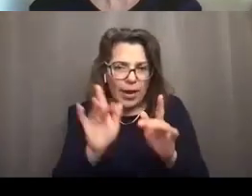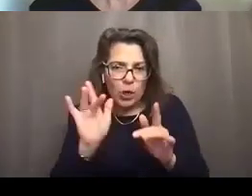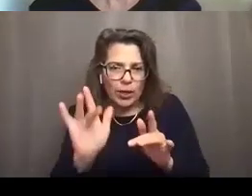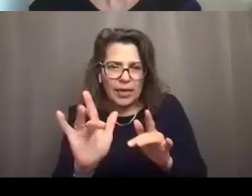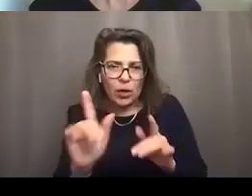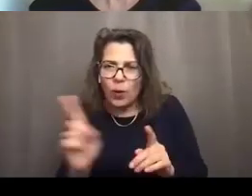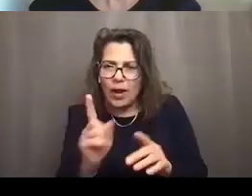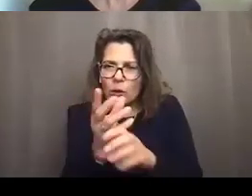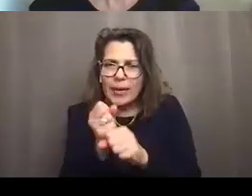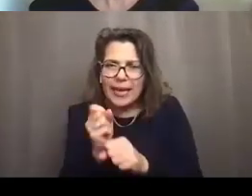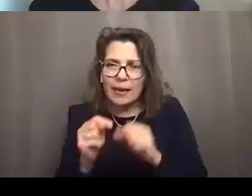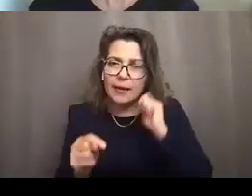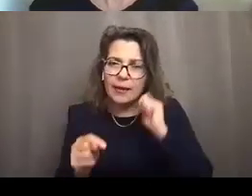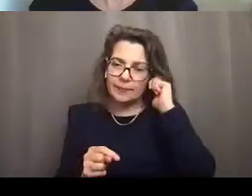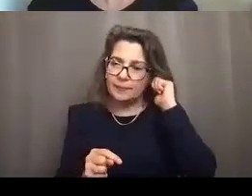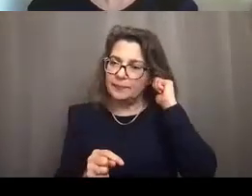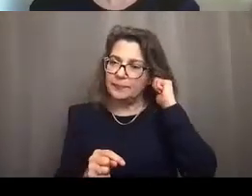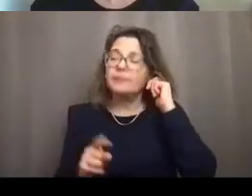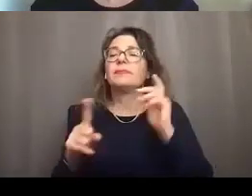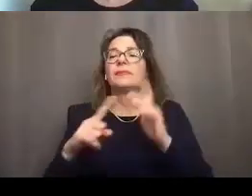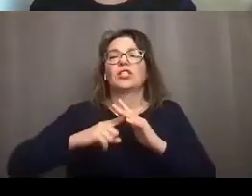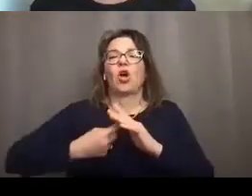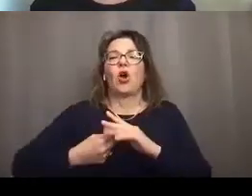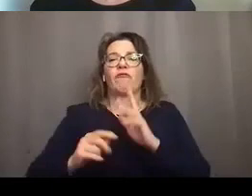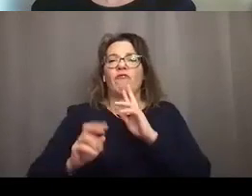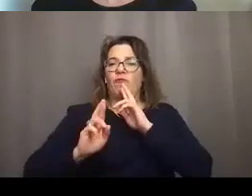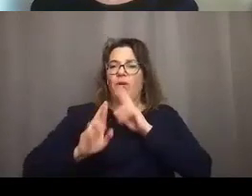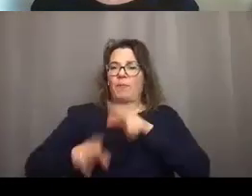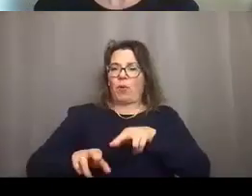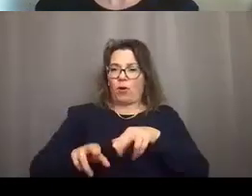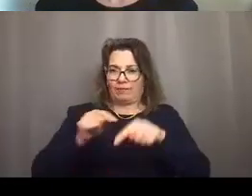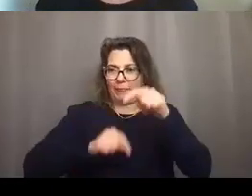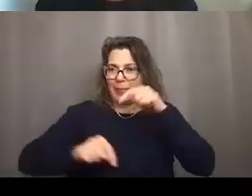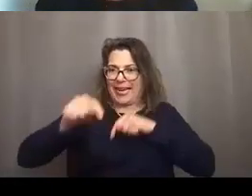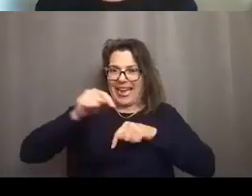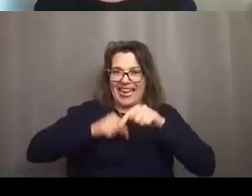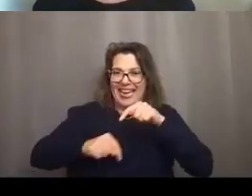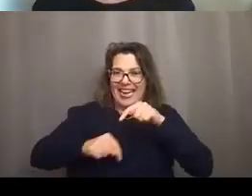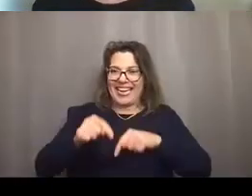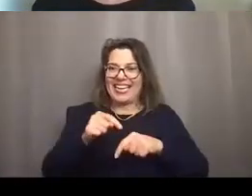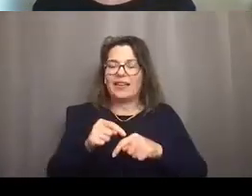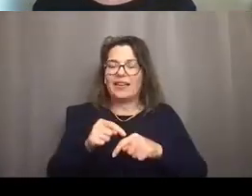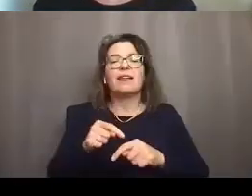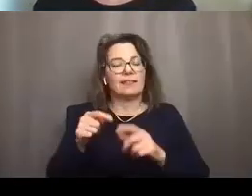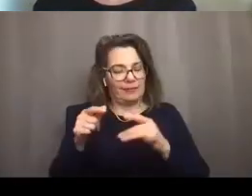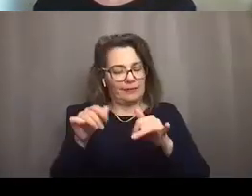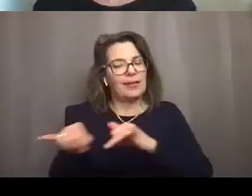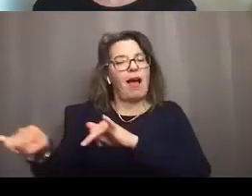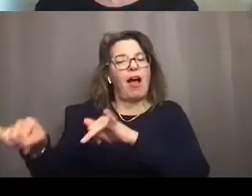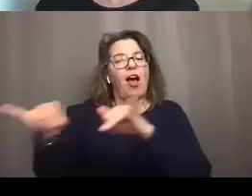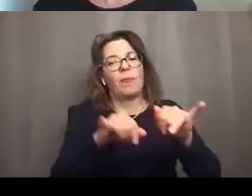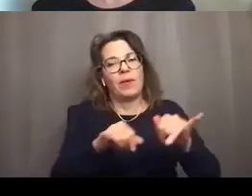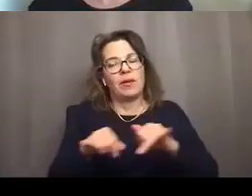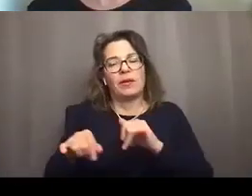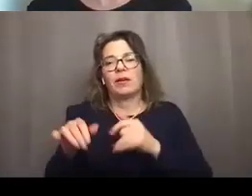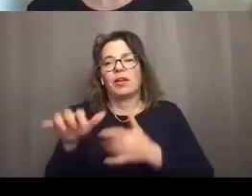Cindy Danielson: Yeah, so let me actually start from RePORT, because this is a common point of confusion because RePORT and RePORTER really sound the same,